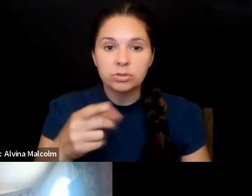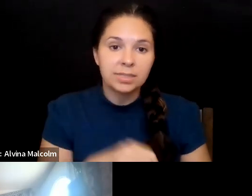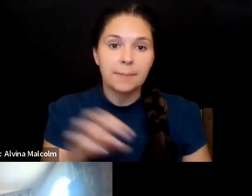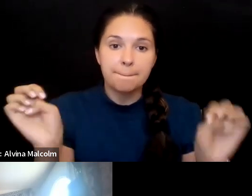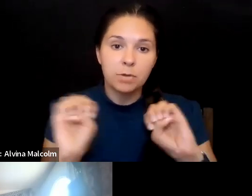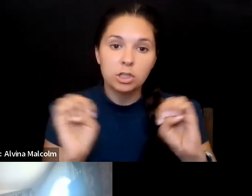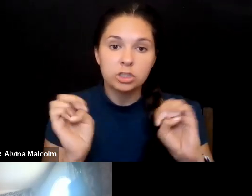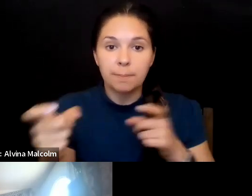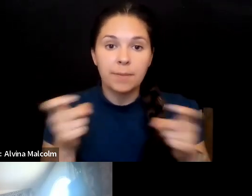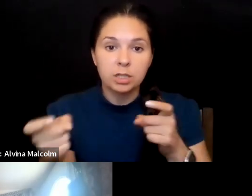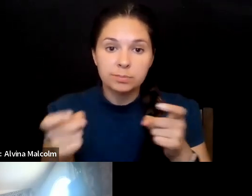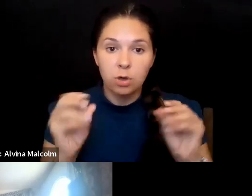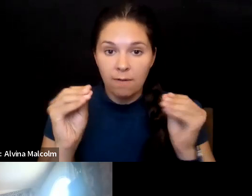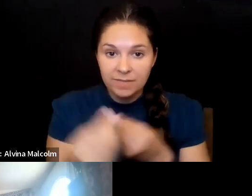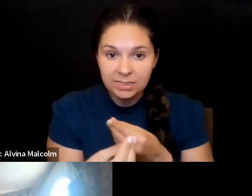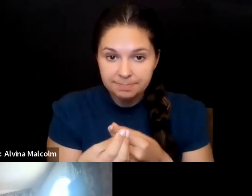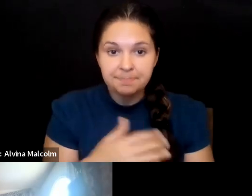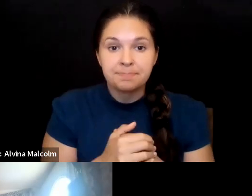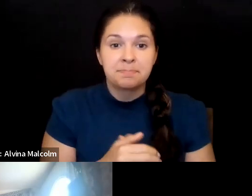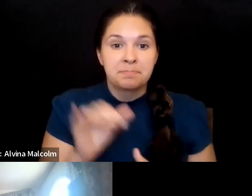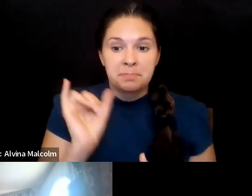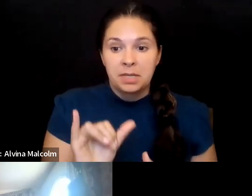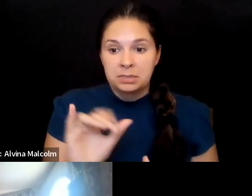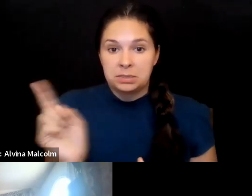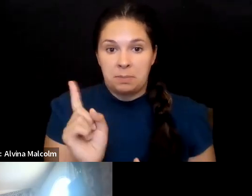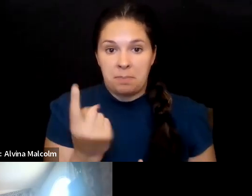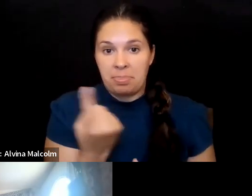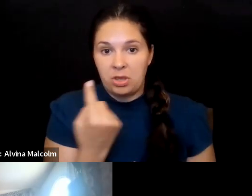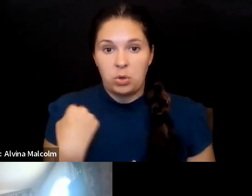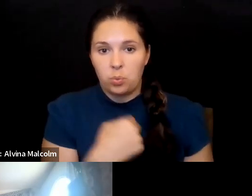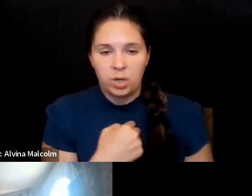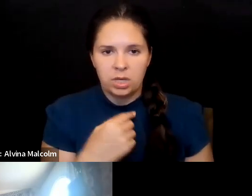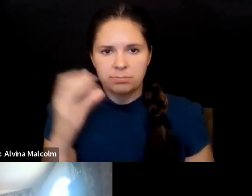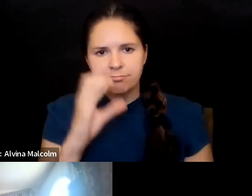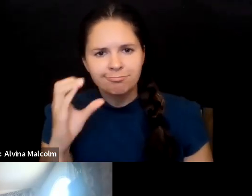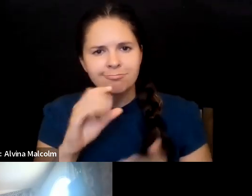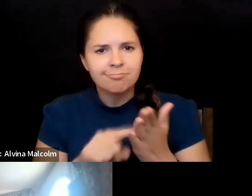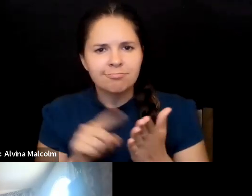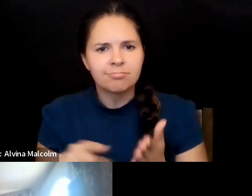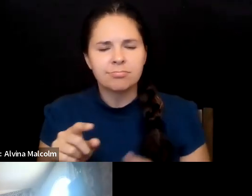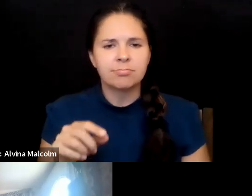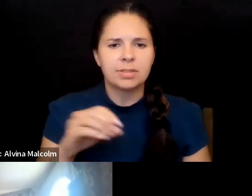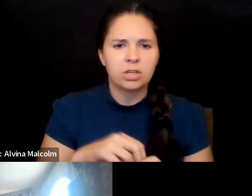Beth, a question came a little bit about from Sarah. You mentioned that